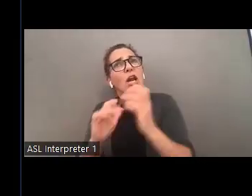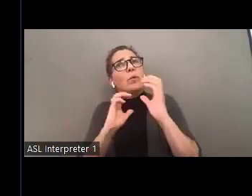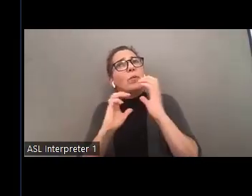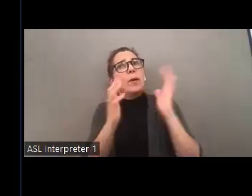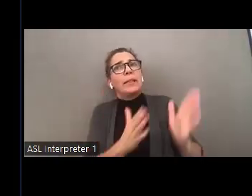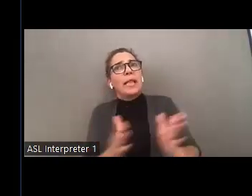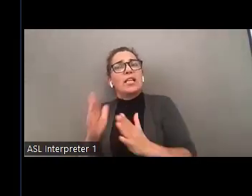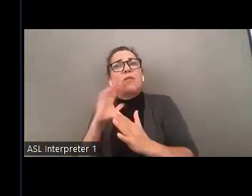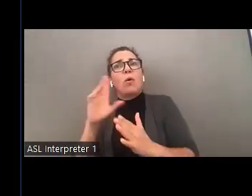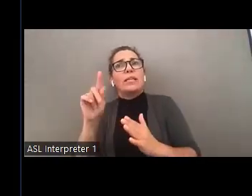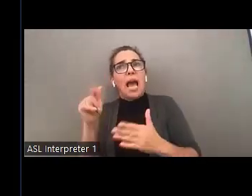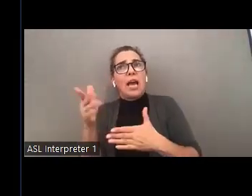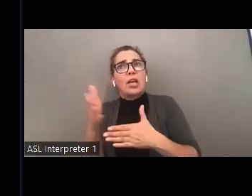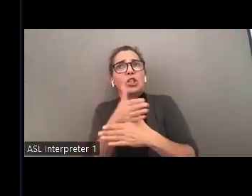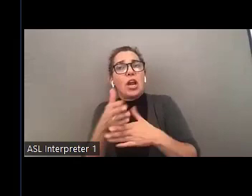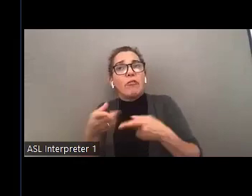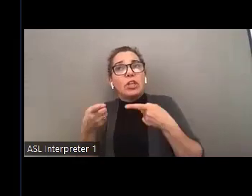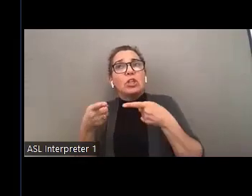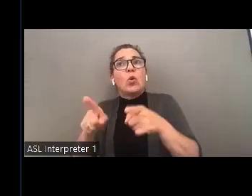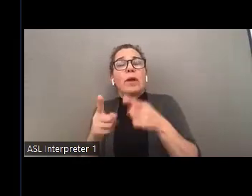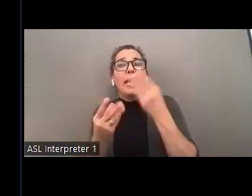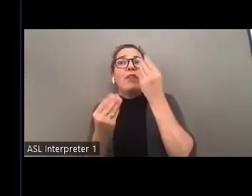sharing during the informed consent process.